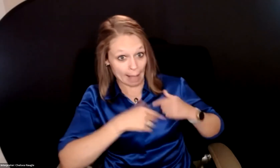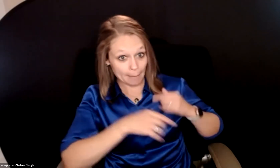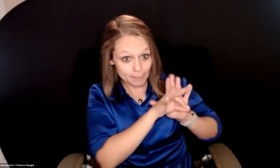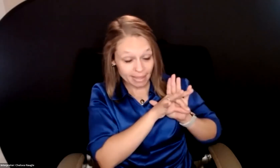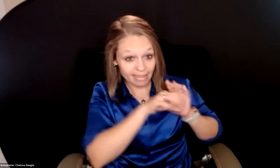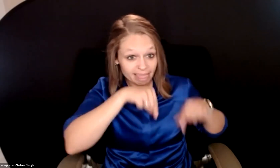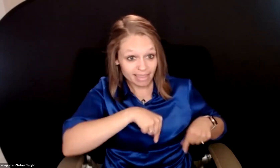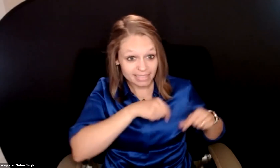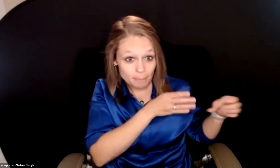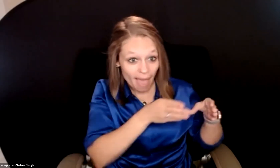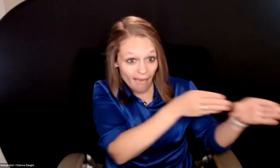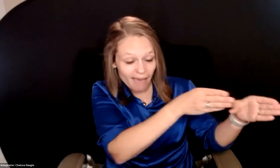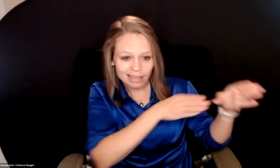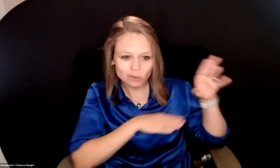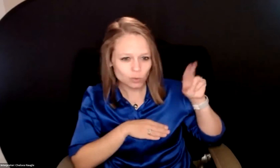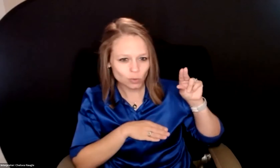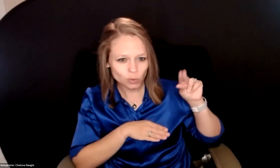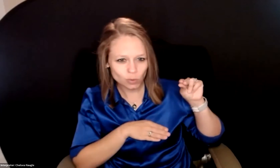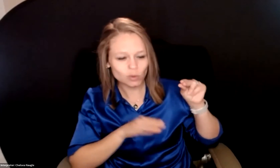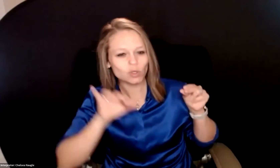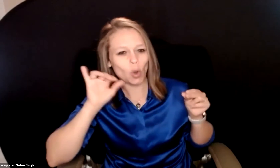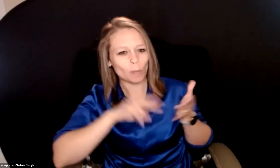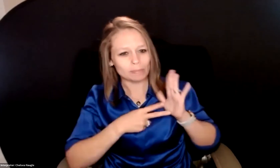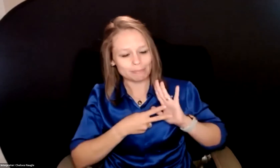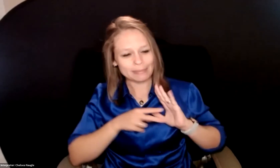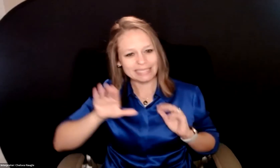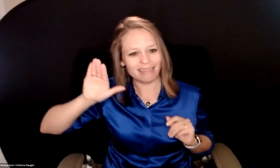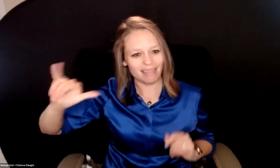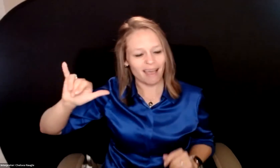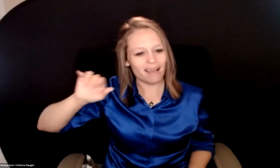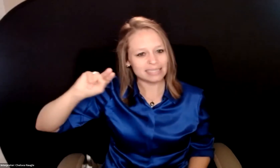The stigma started to drop in the stigma and the whole clinic started to change.